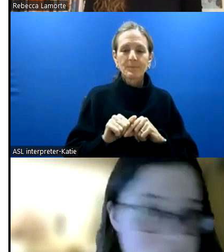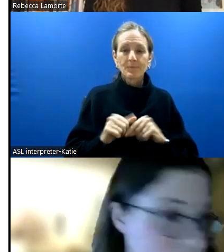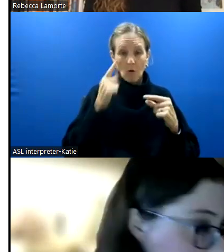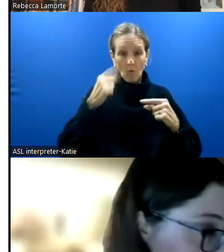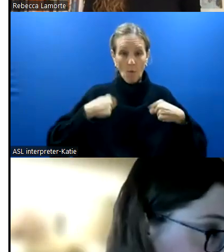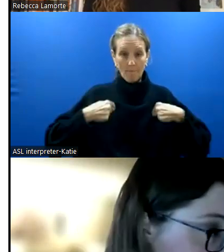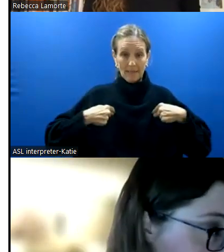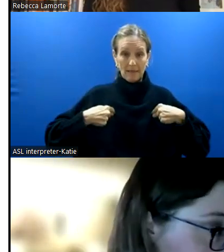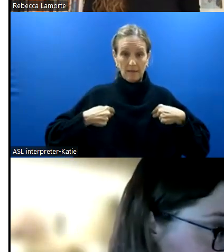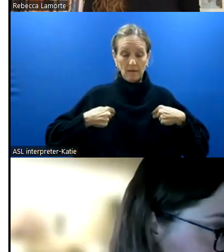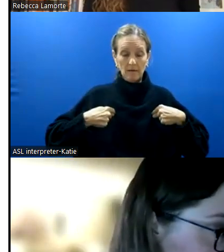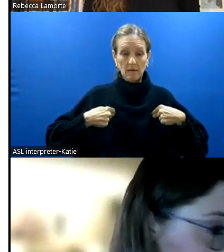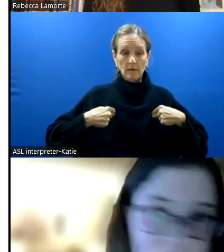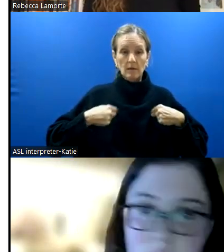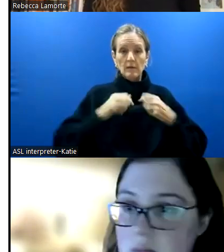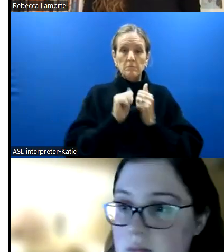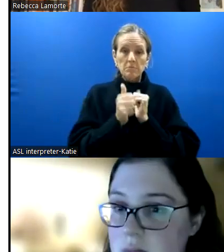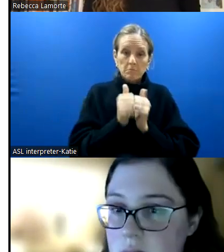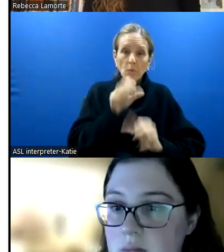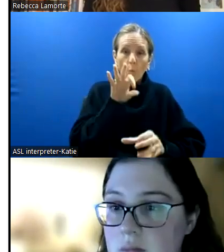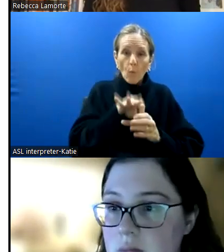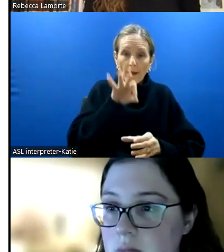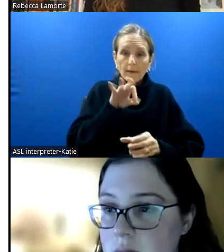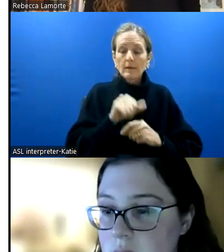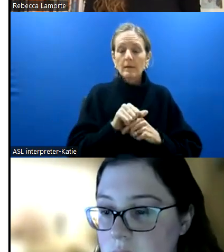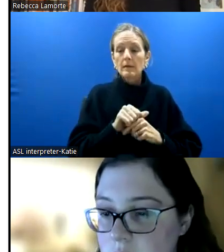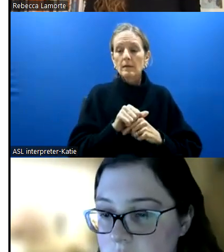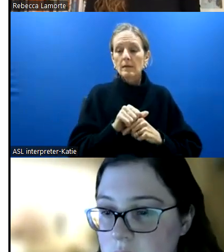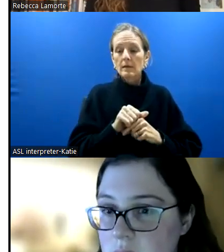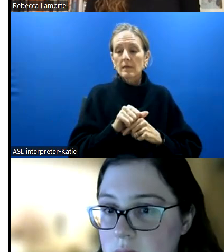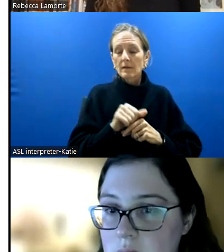and just this big wackadoodle that is politics,